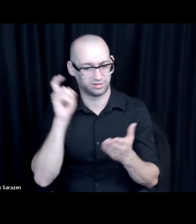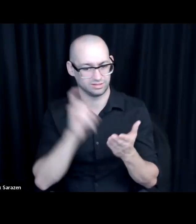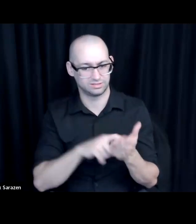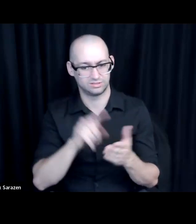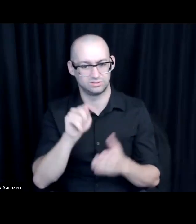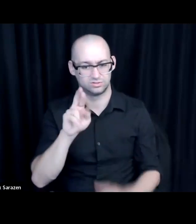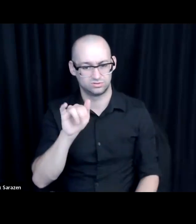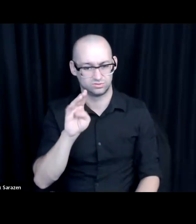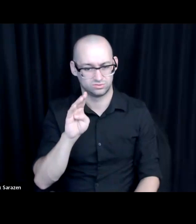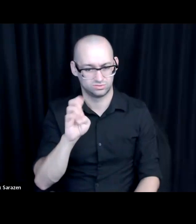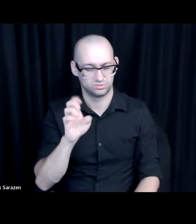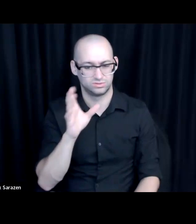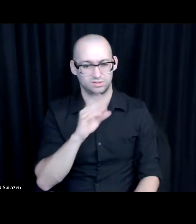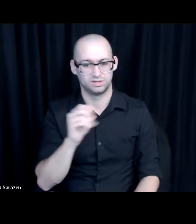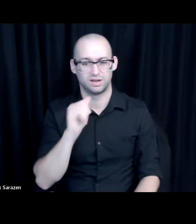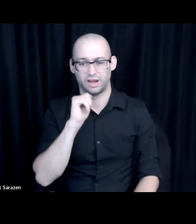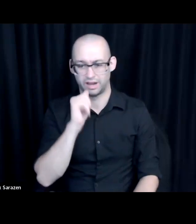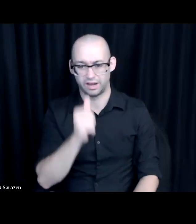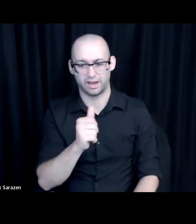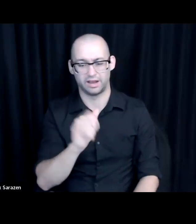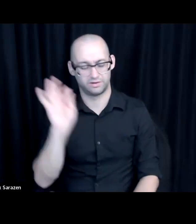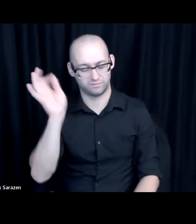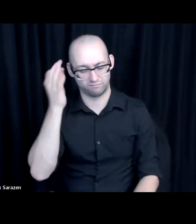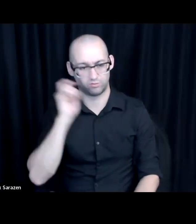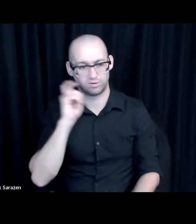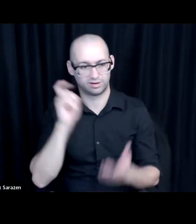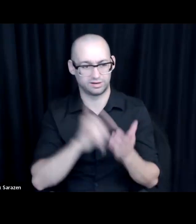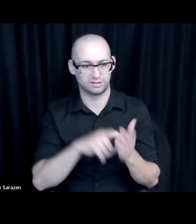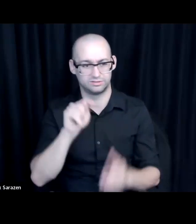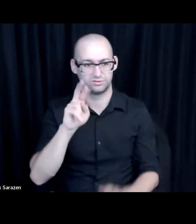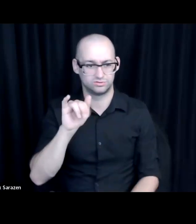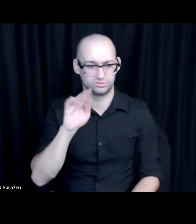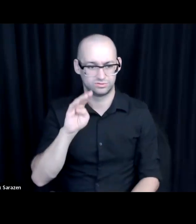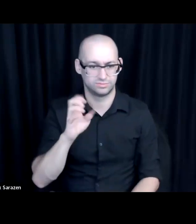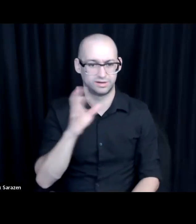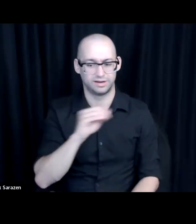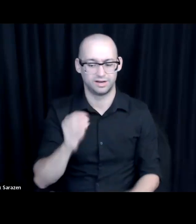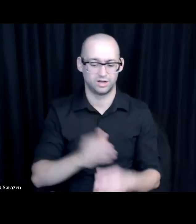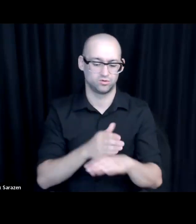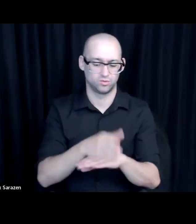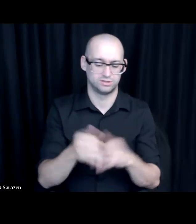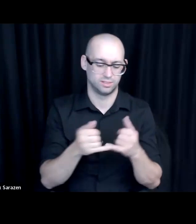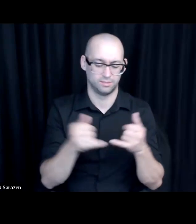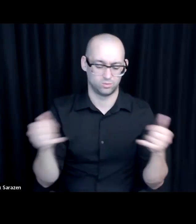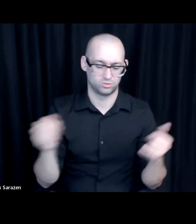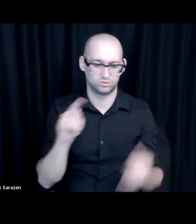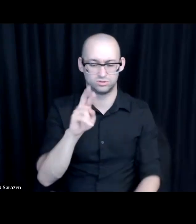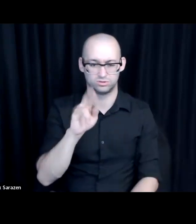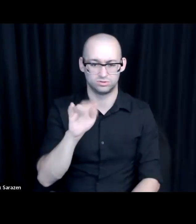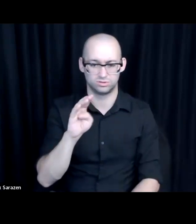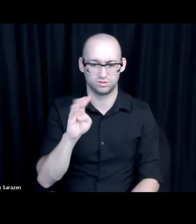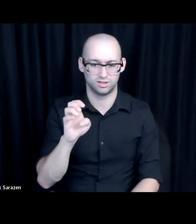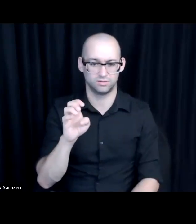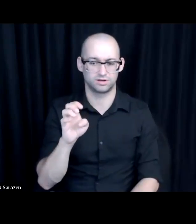the non-federally recognized Tribes, and even some of the cross border Tribes that you know, are